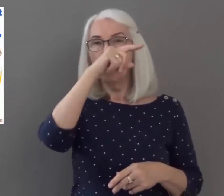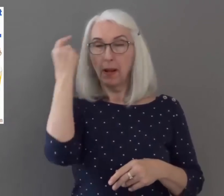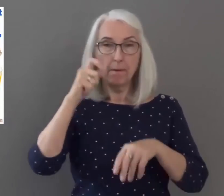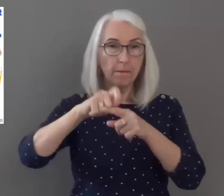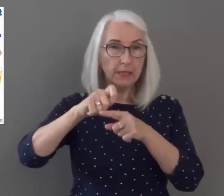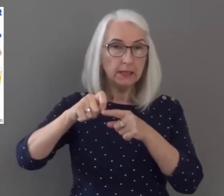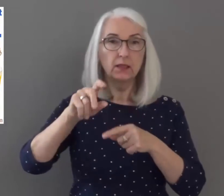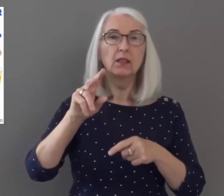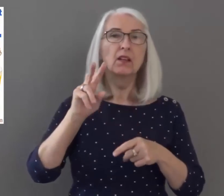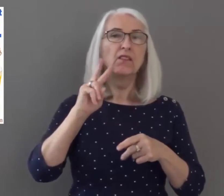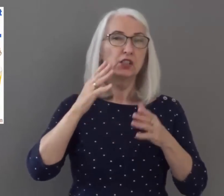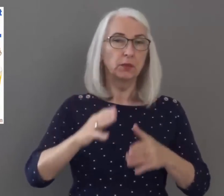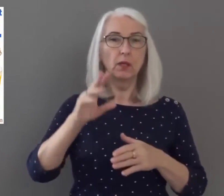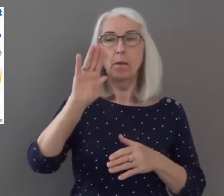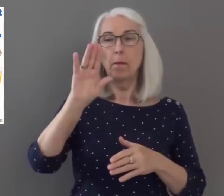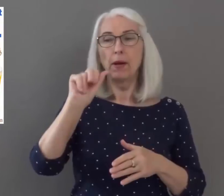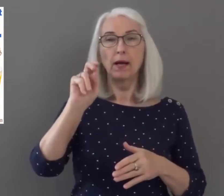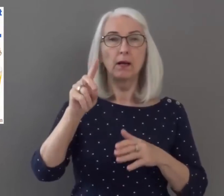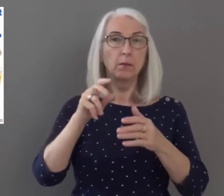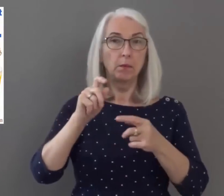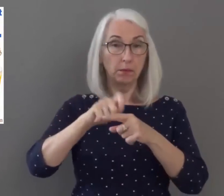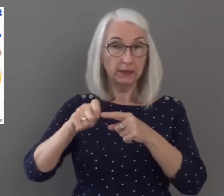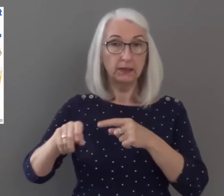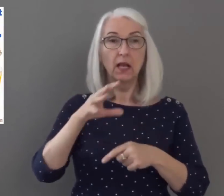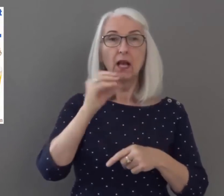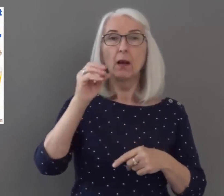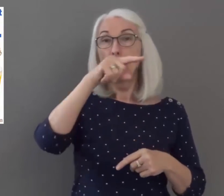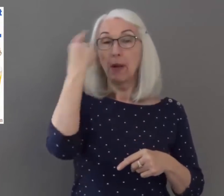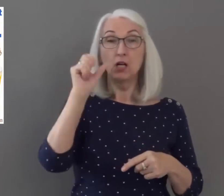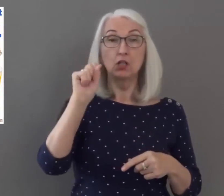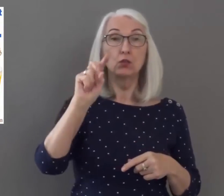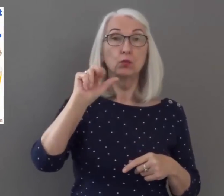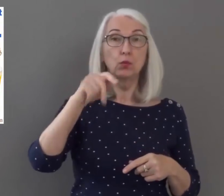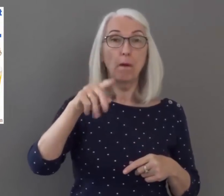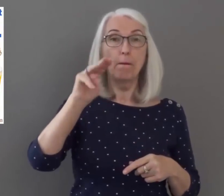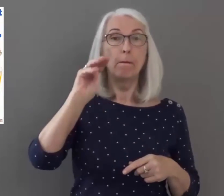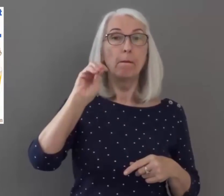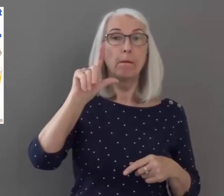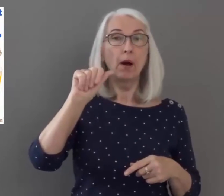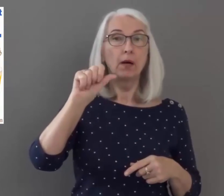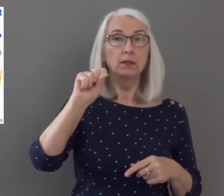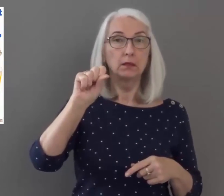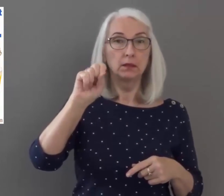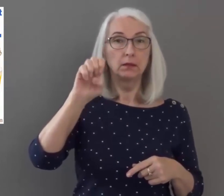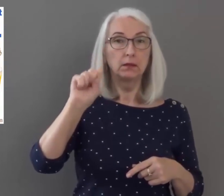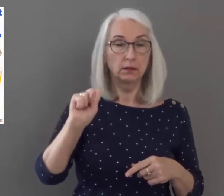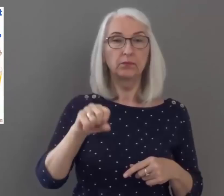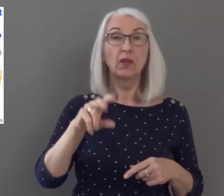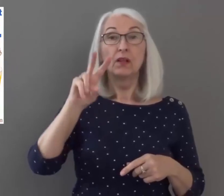black beans, vegetarian baked beans, and blackstrap molasses.